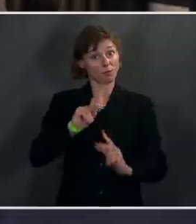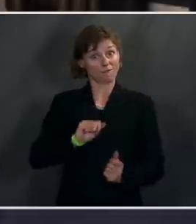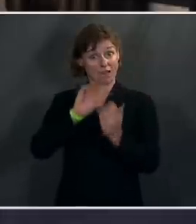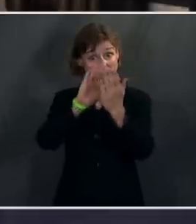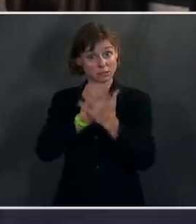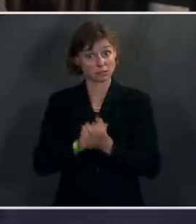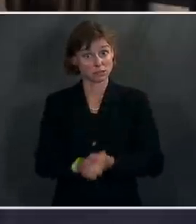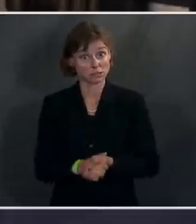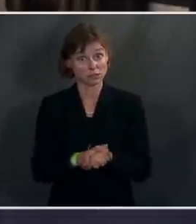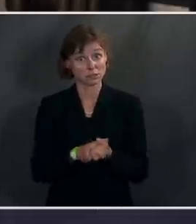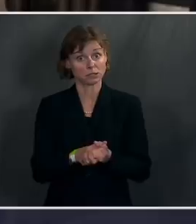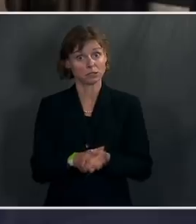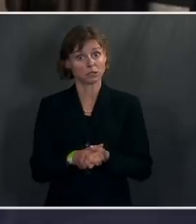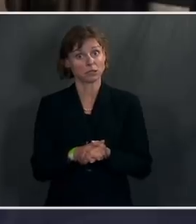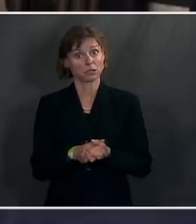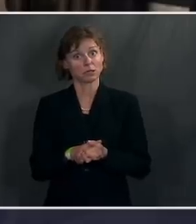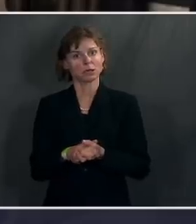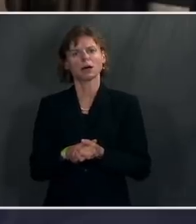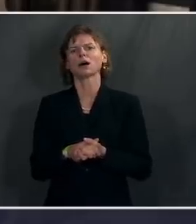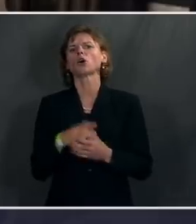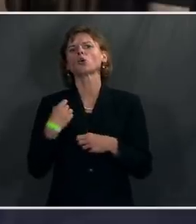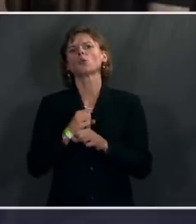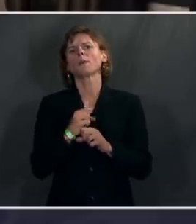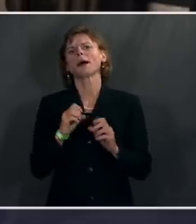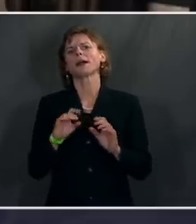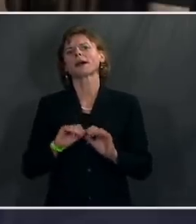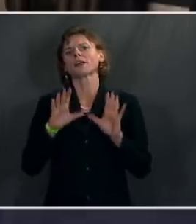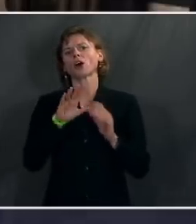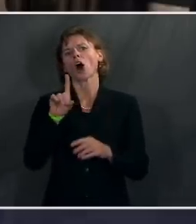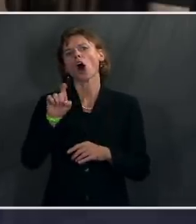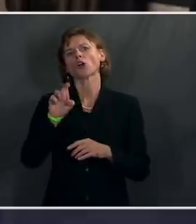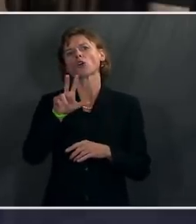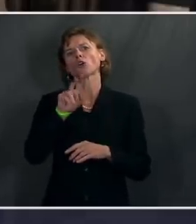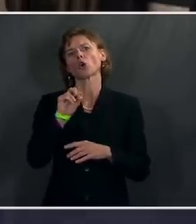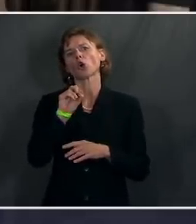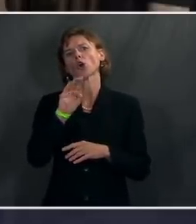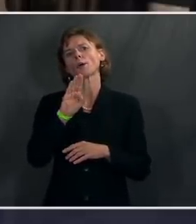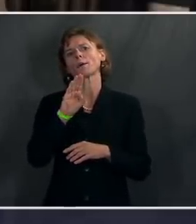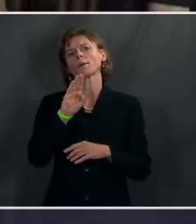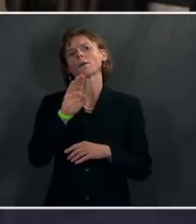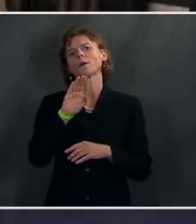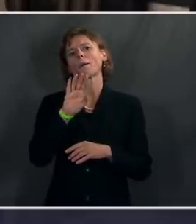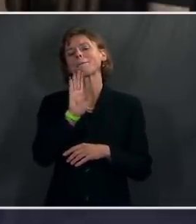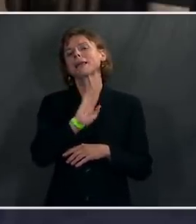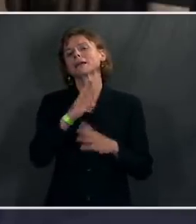You guys have made very clear the $130 billion for K-12 is crucial to reopening schools and the like.